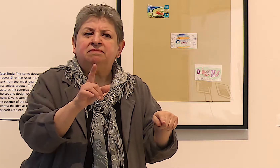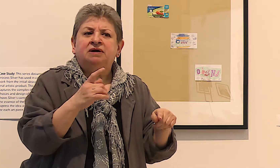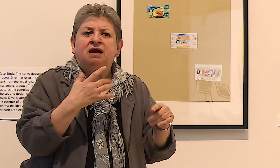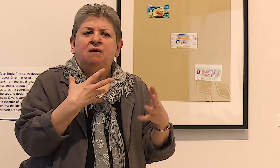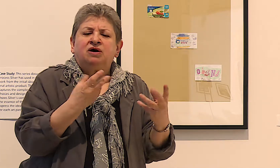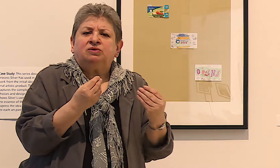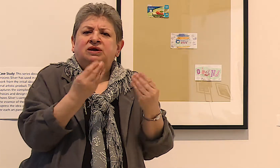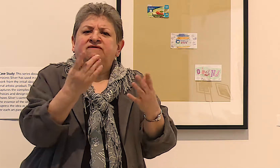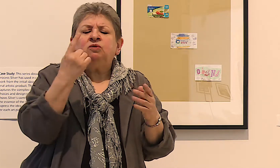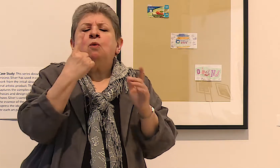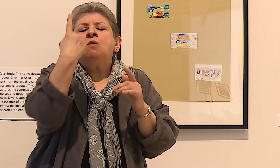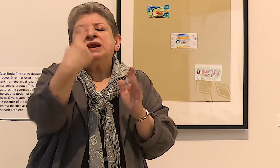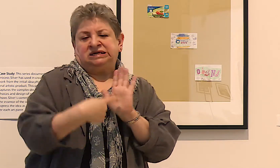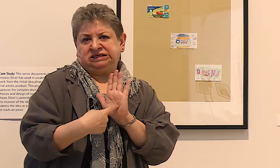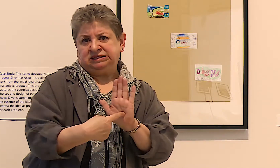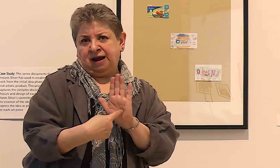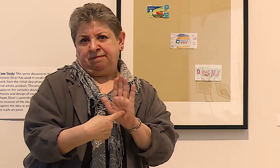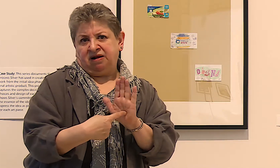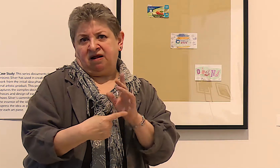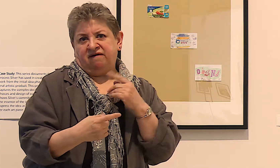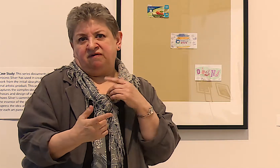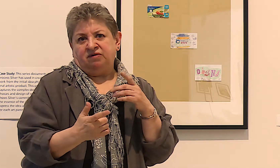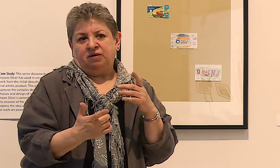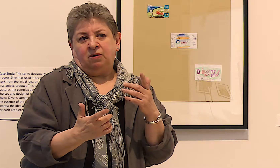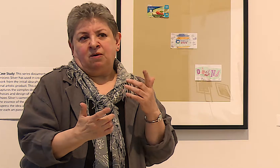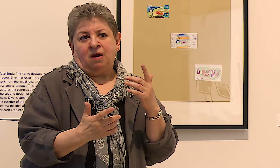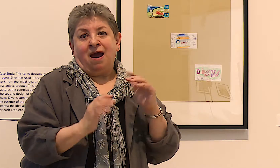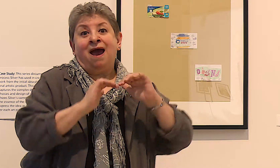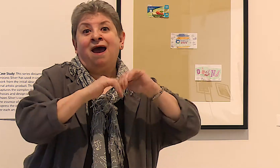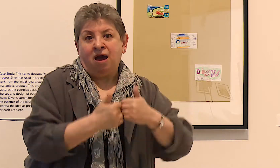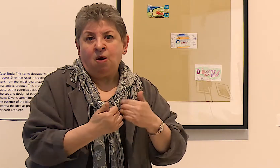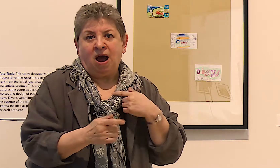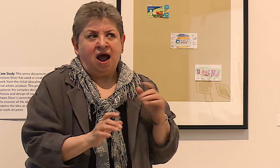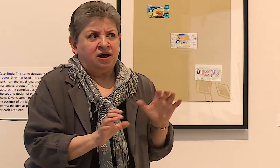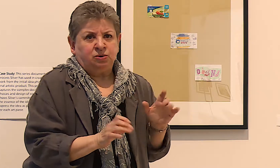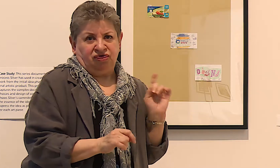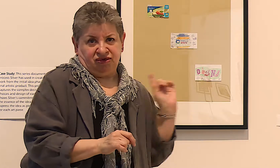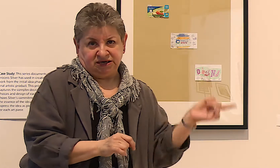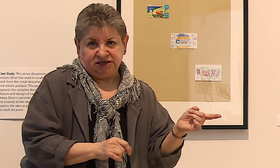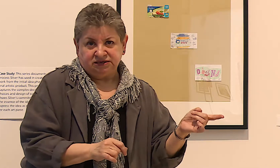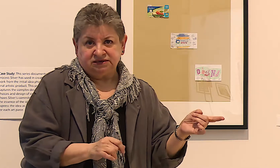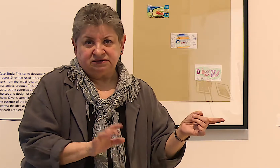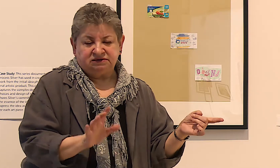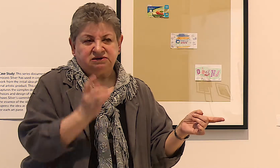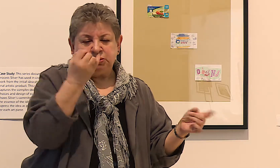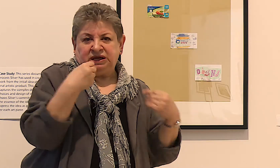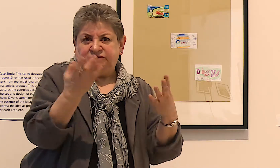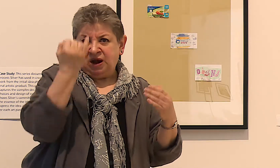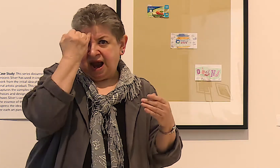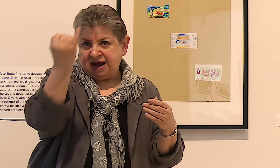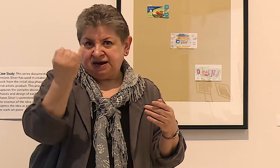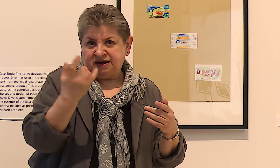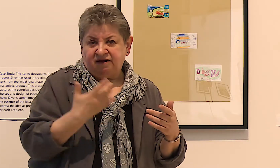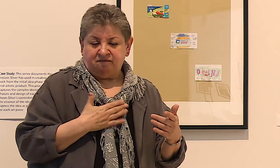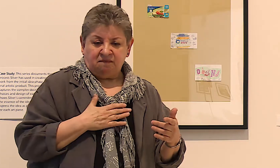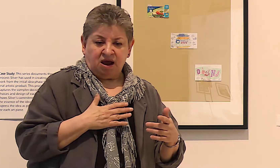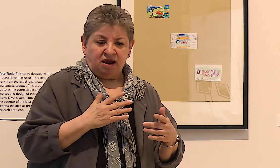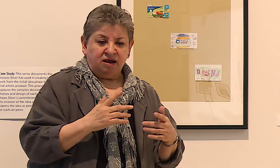However, I do want to give you just one example of the process, how I make the artwork, just to give you an idea